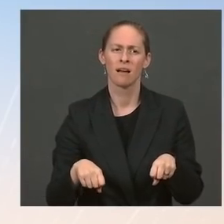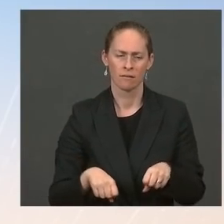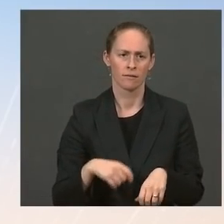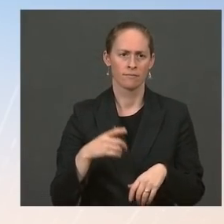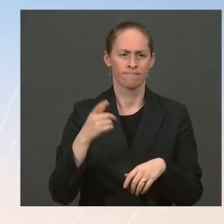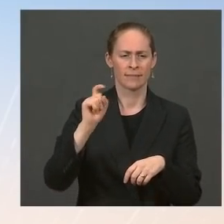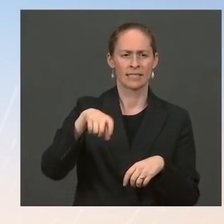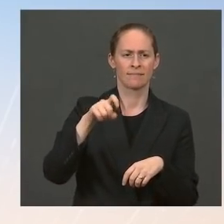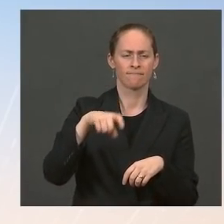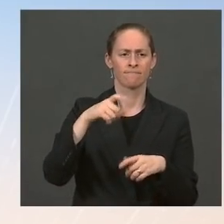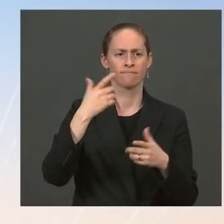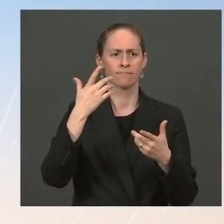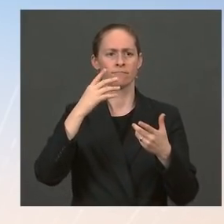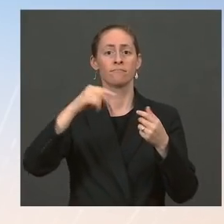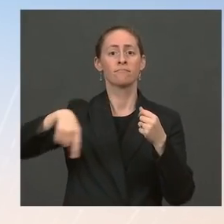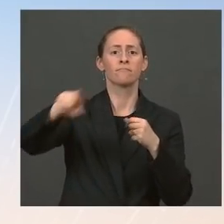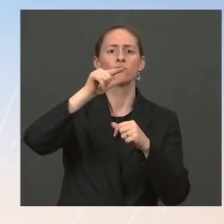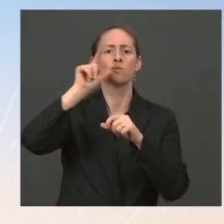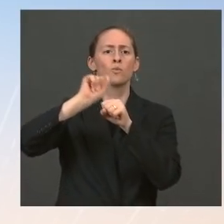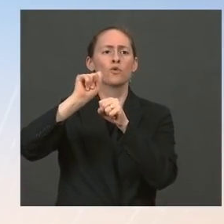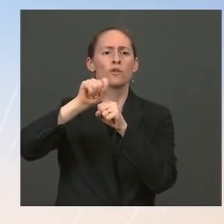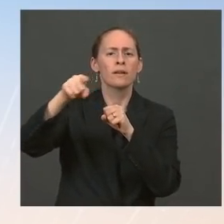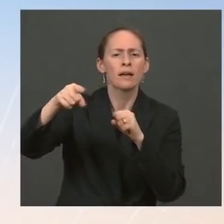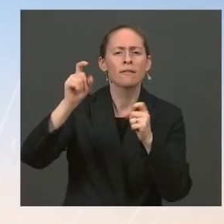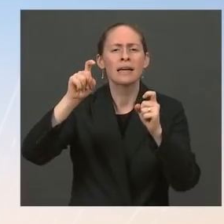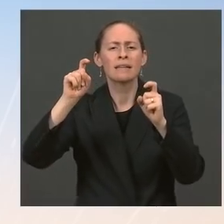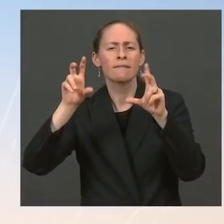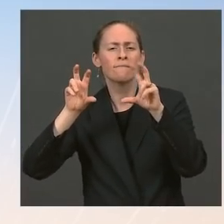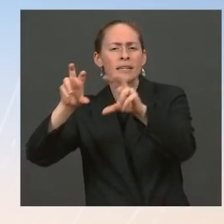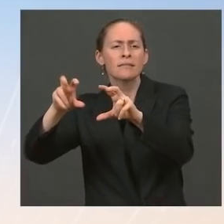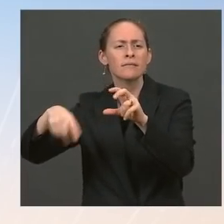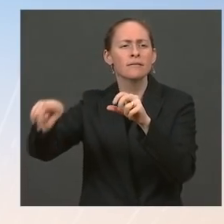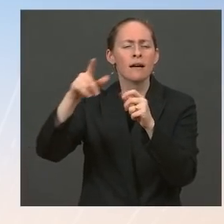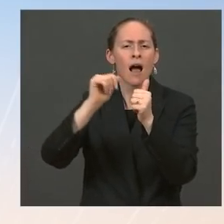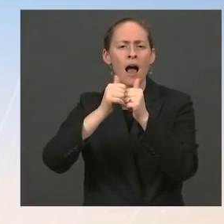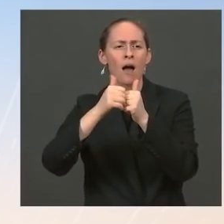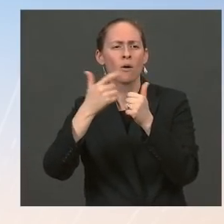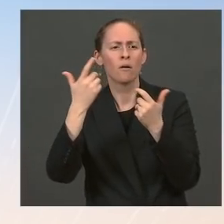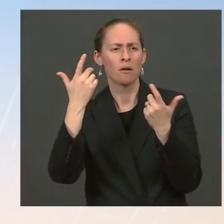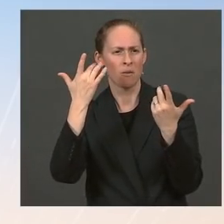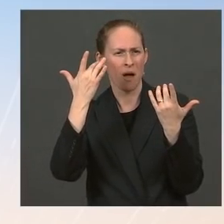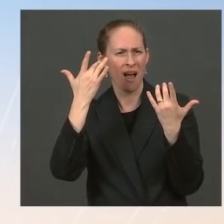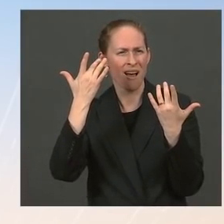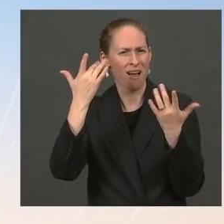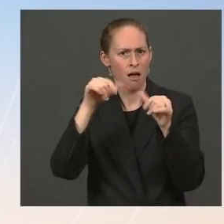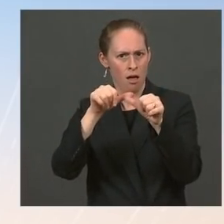And we believe that there needs to be more done to address the root causes. That is all a part of the President's proposed legislation.